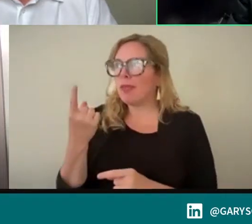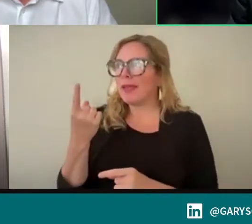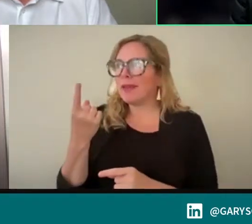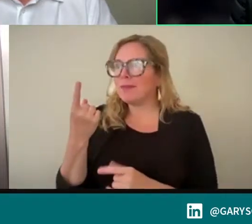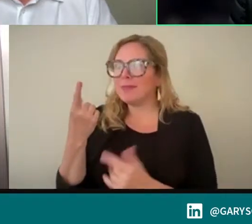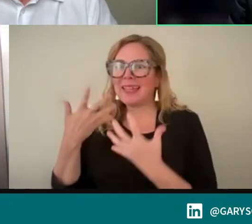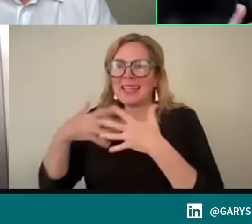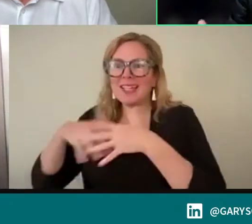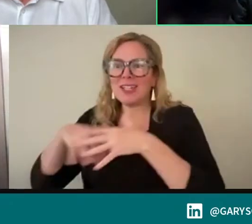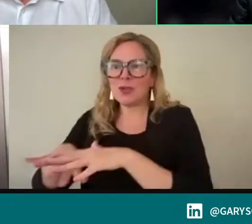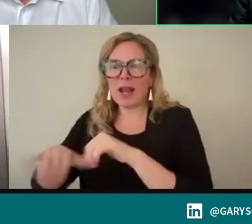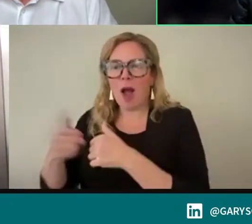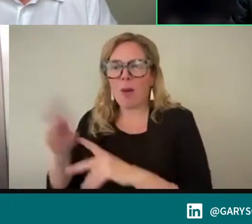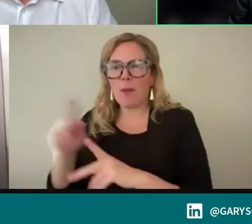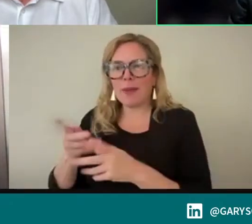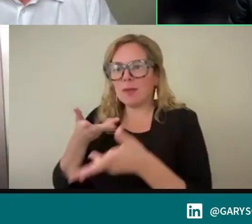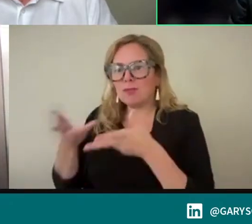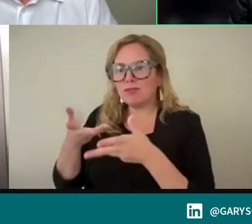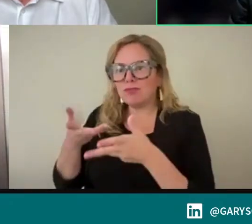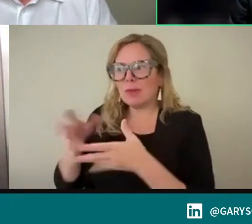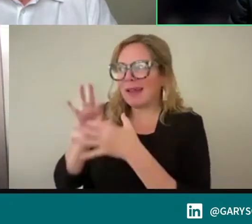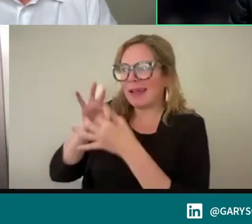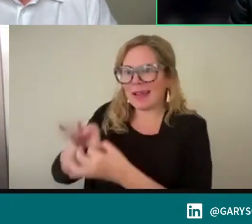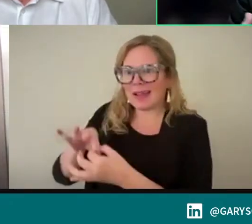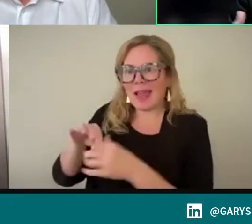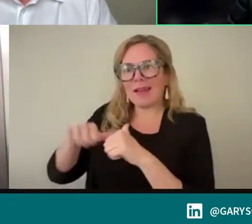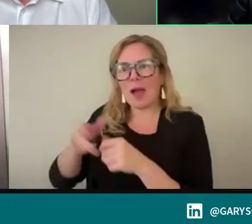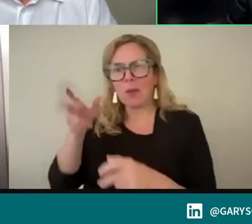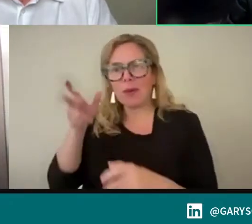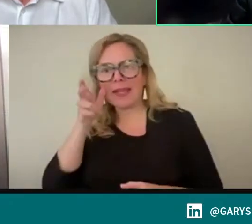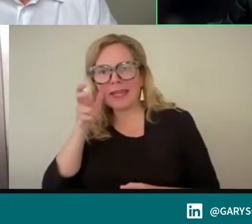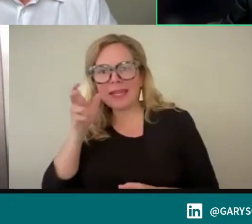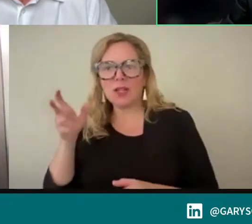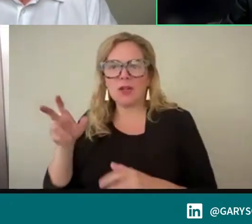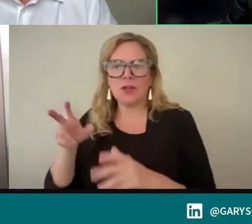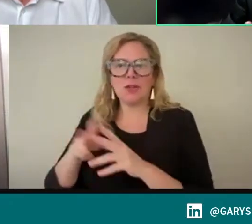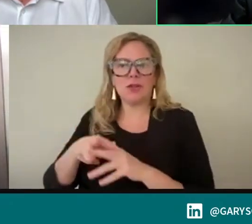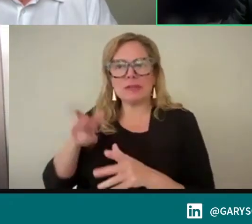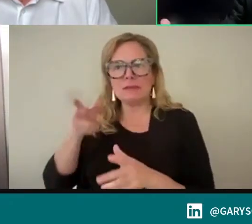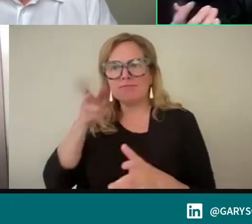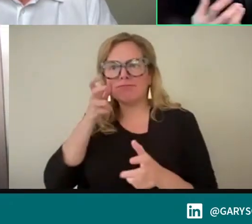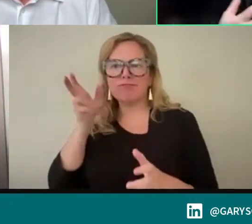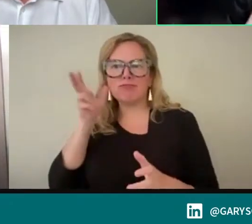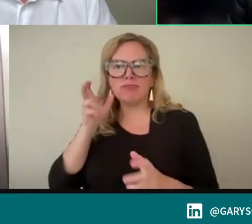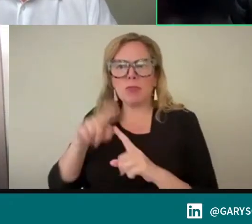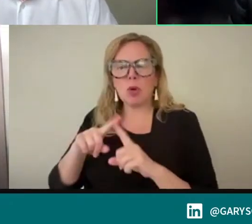maybe how we hear or how we see, but also does it connect into records? What's the full solution?